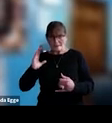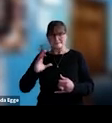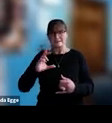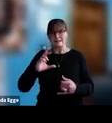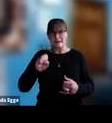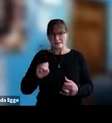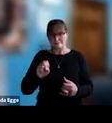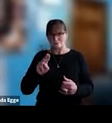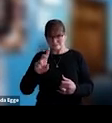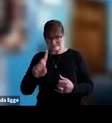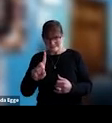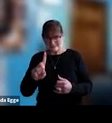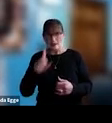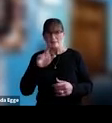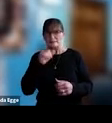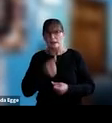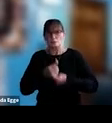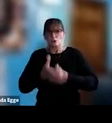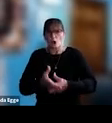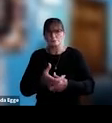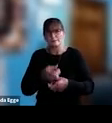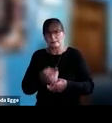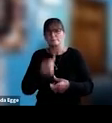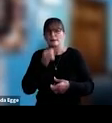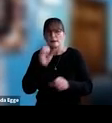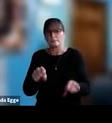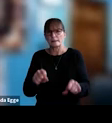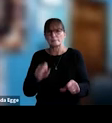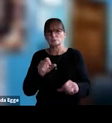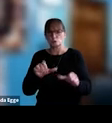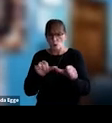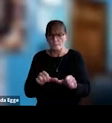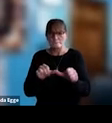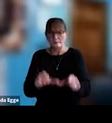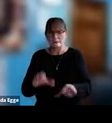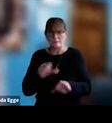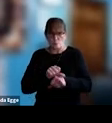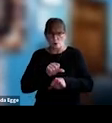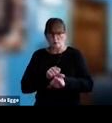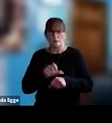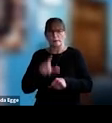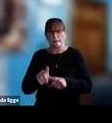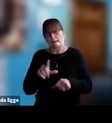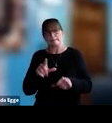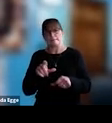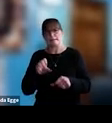that that isn't what's causing them to not be able to maintain employment at an SGA level,